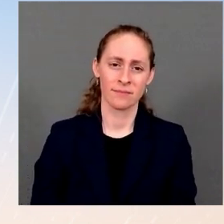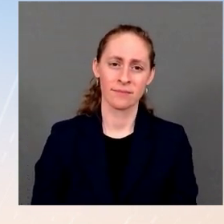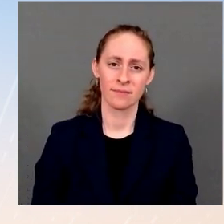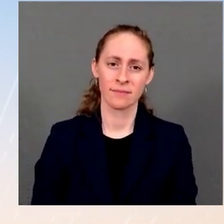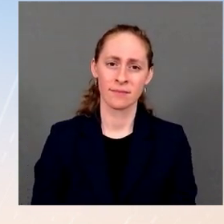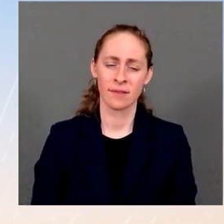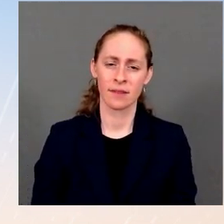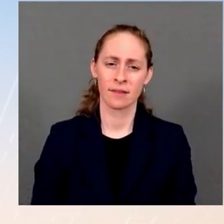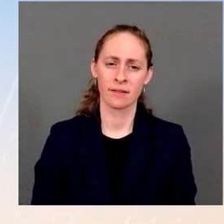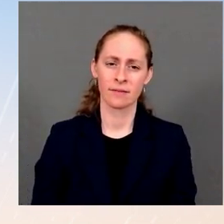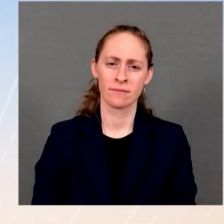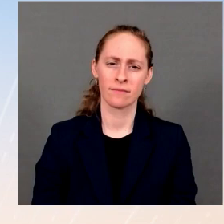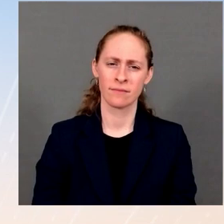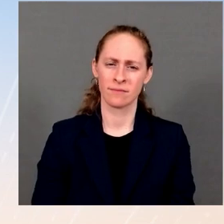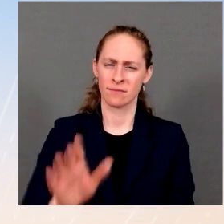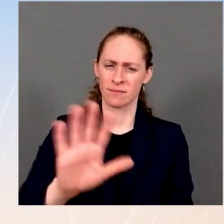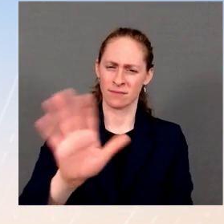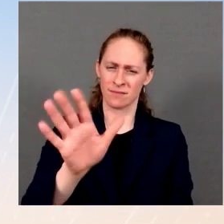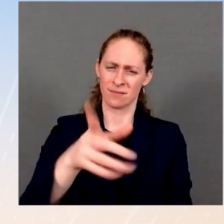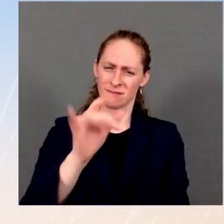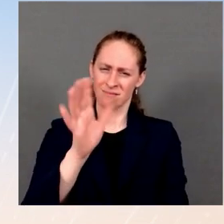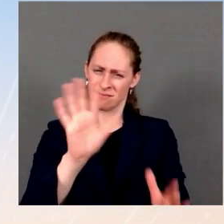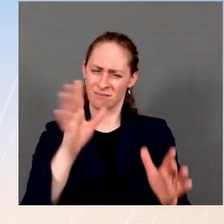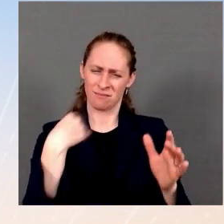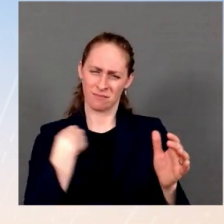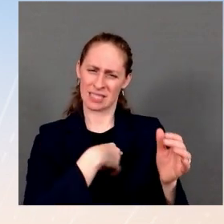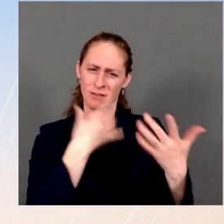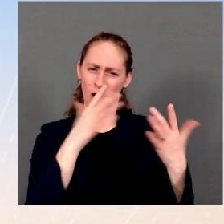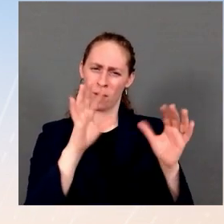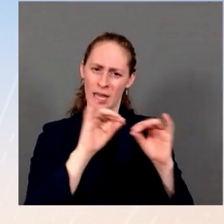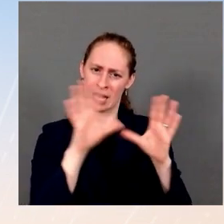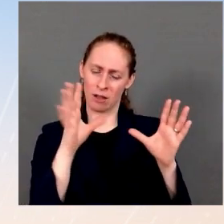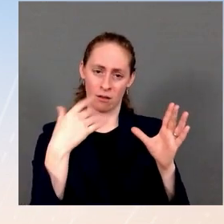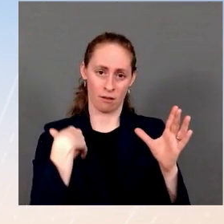the reality is you need 60 votes in the Senate. There are no -- there -- we do not have 60 votes